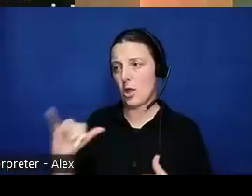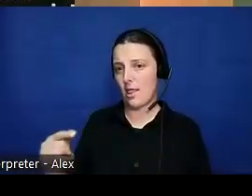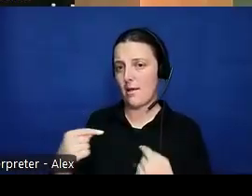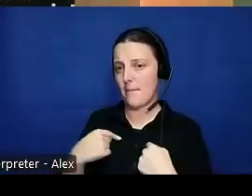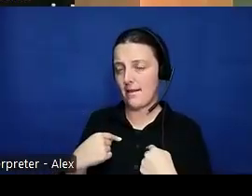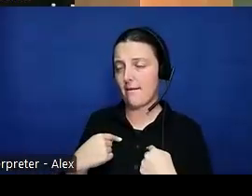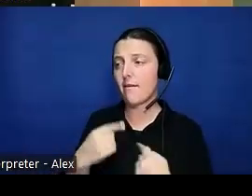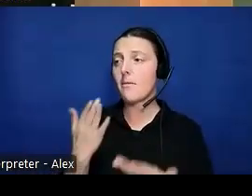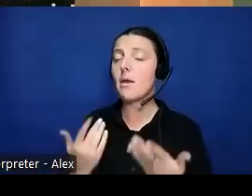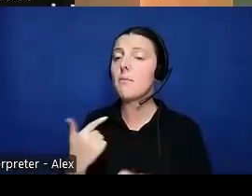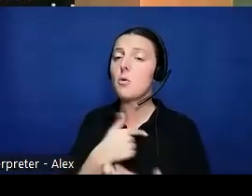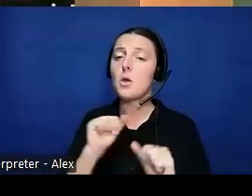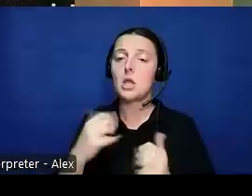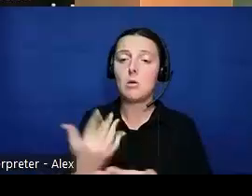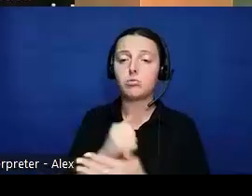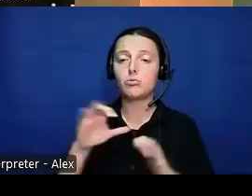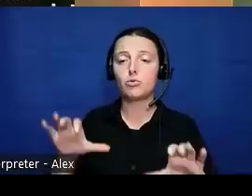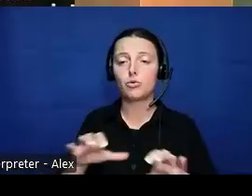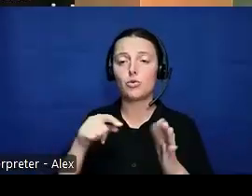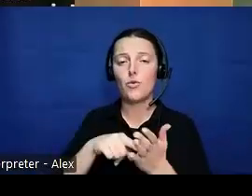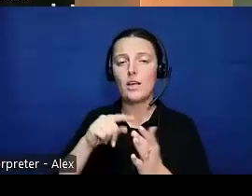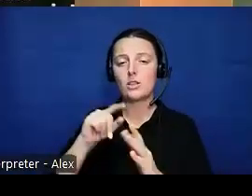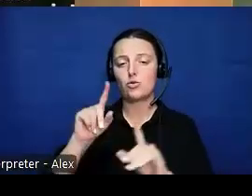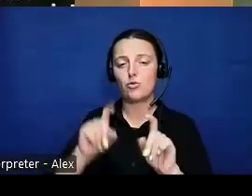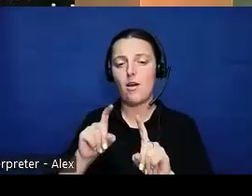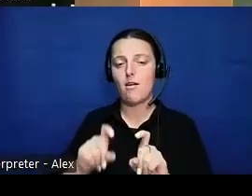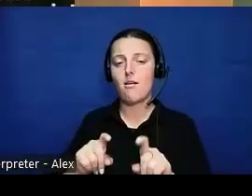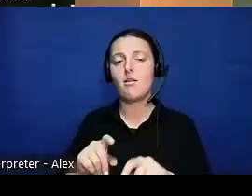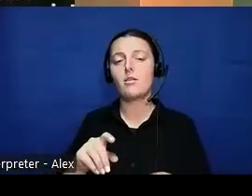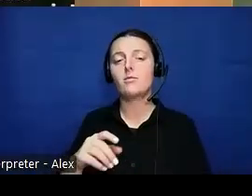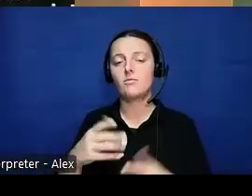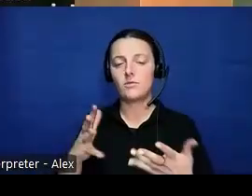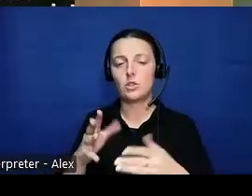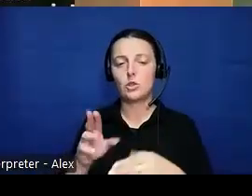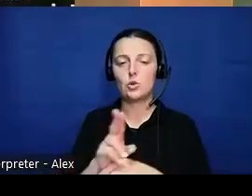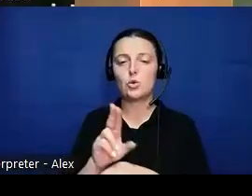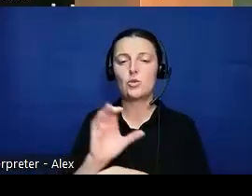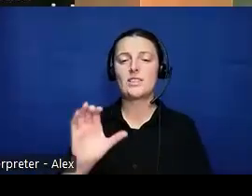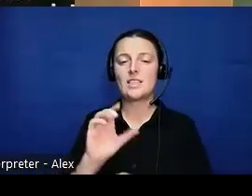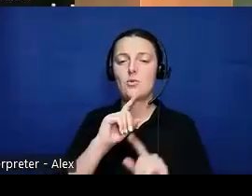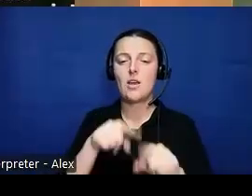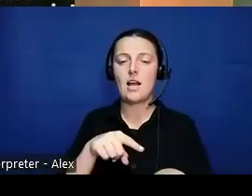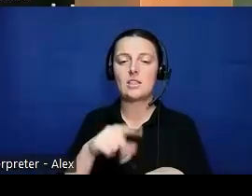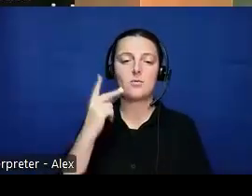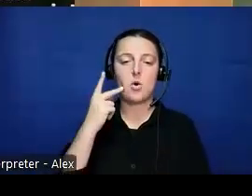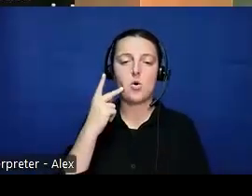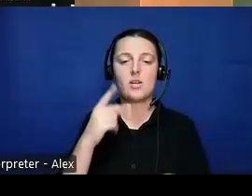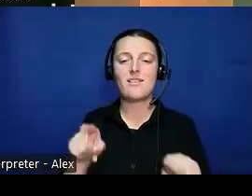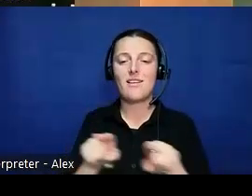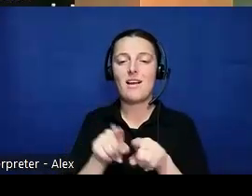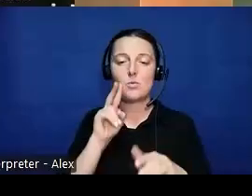uses C reactive protein as a predictive marker of anti-depressant response." Um and so this this